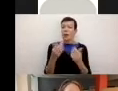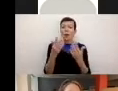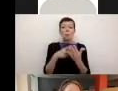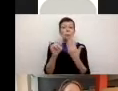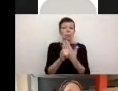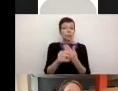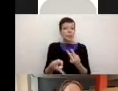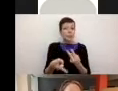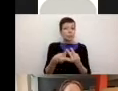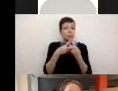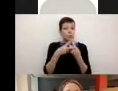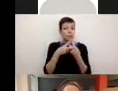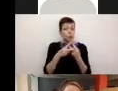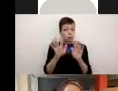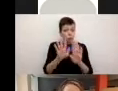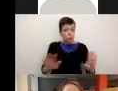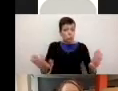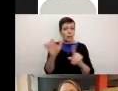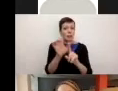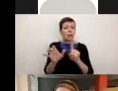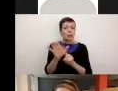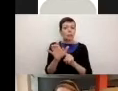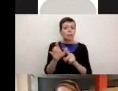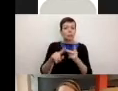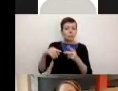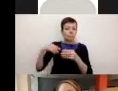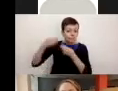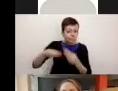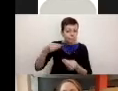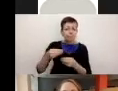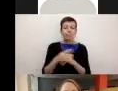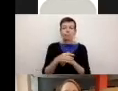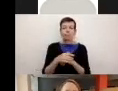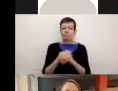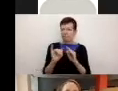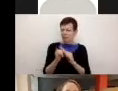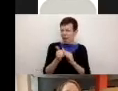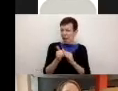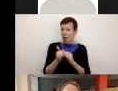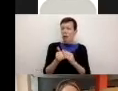and Inuit culture and tradition, specifically through the creation of Regalia and activities